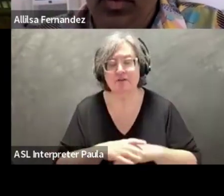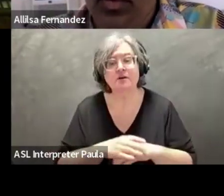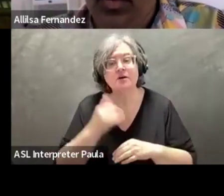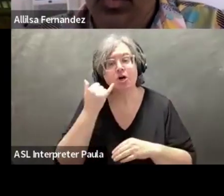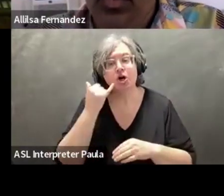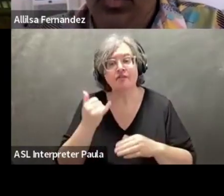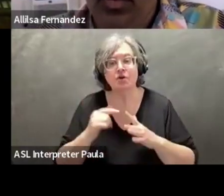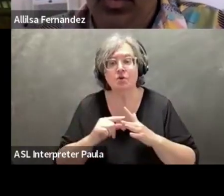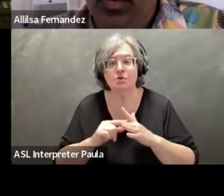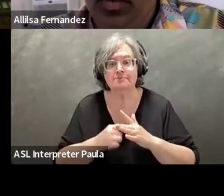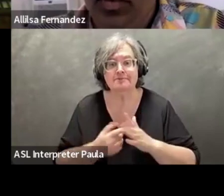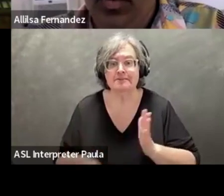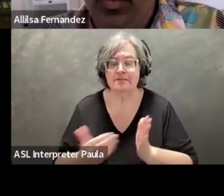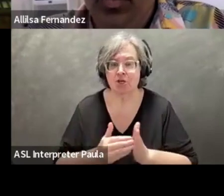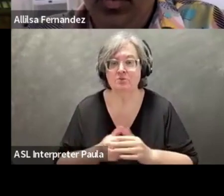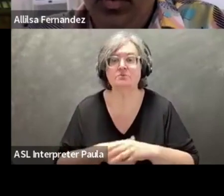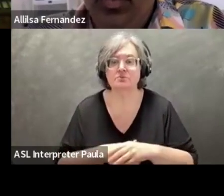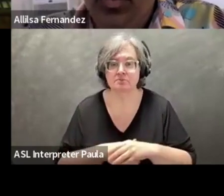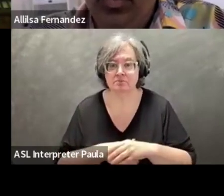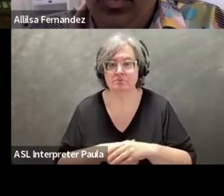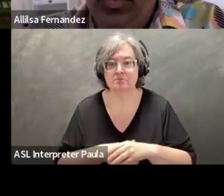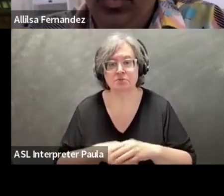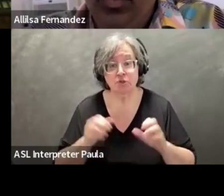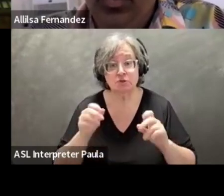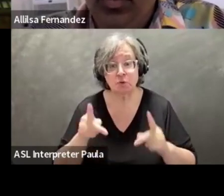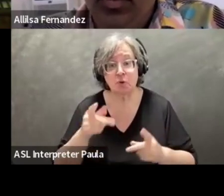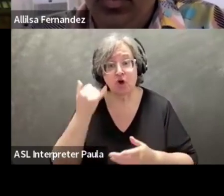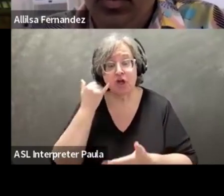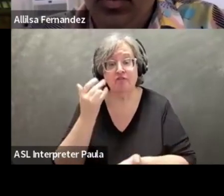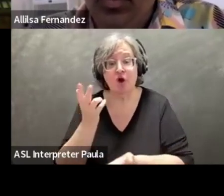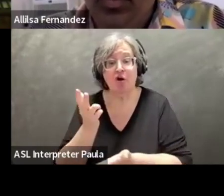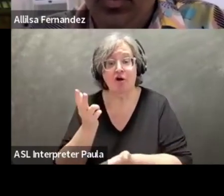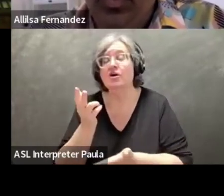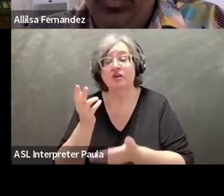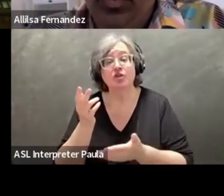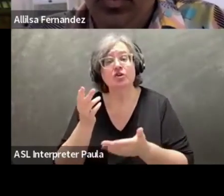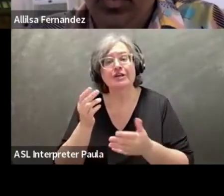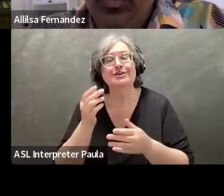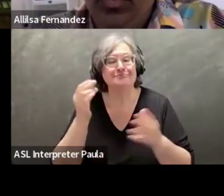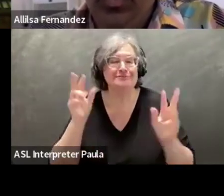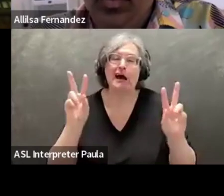you don't park the car. You know, you it's okay to be a neutral. You just can't park and then you keep on going. So.